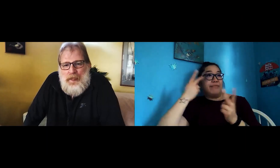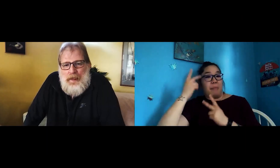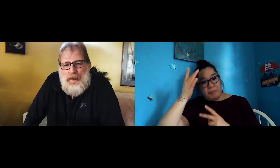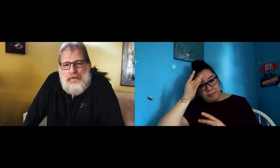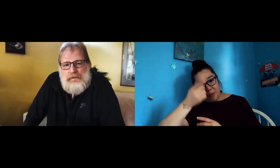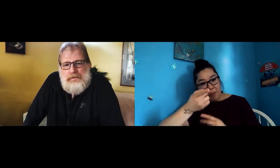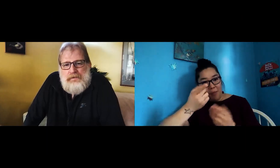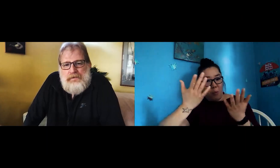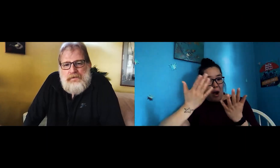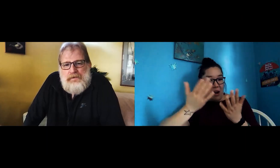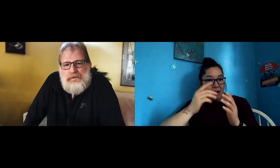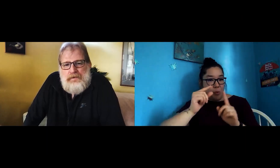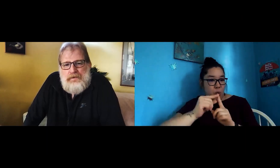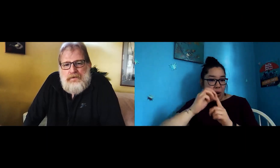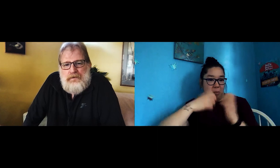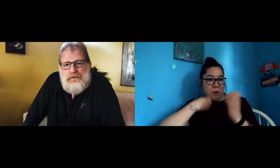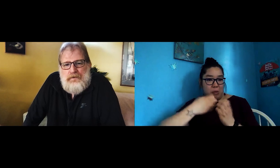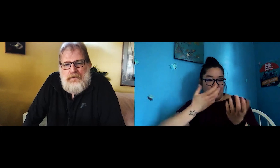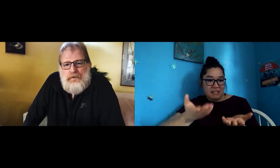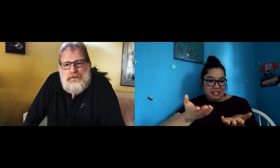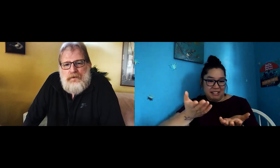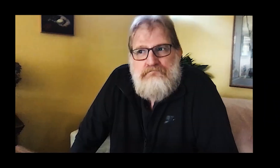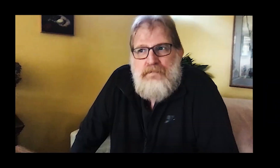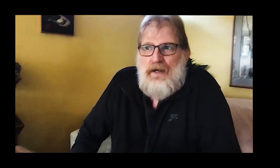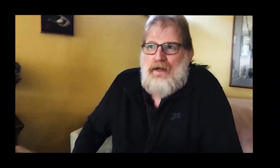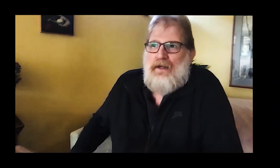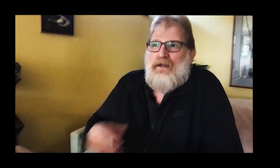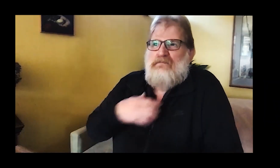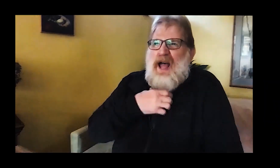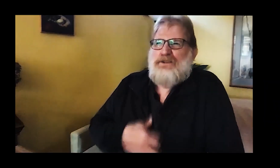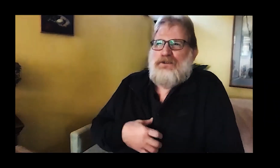What word or emotion would you want people to remember you by?